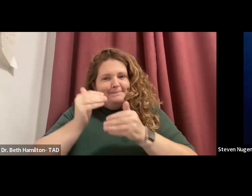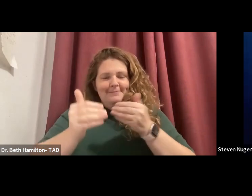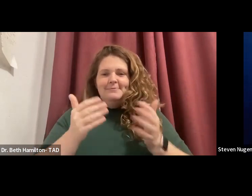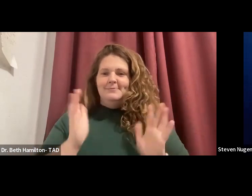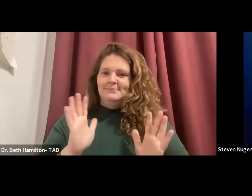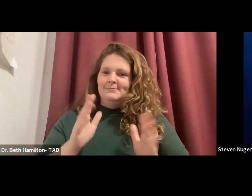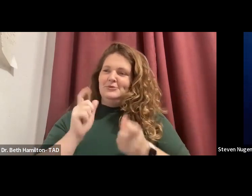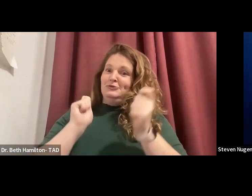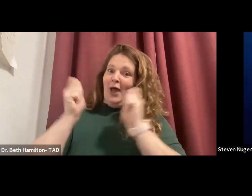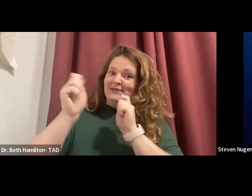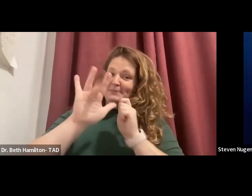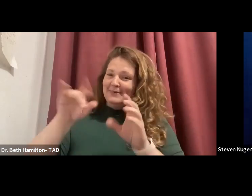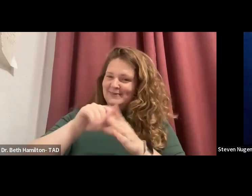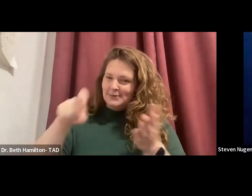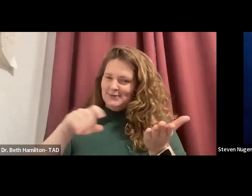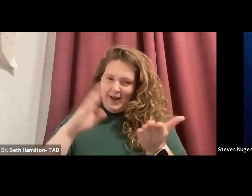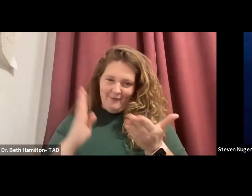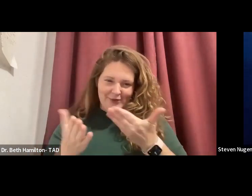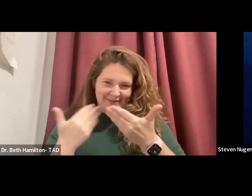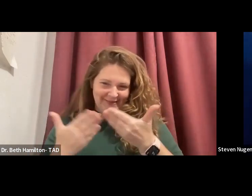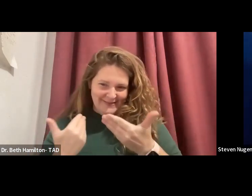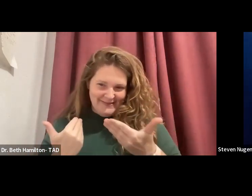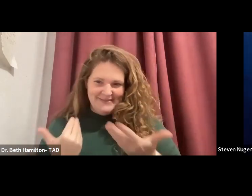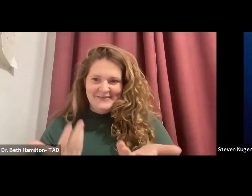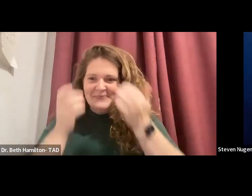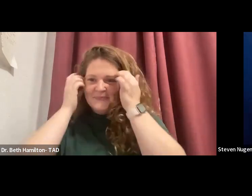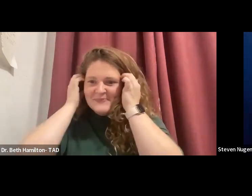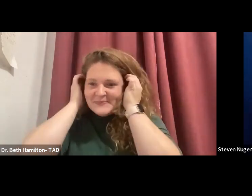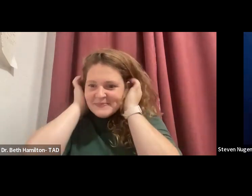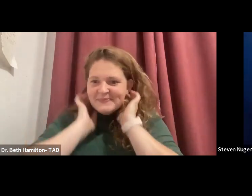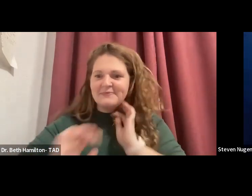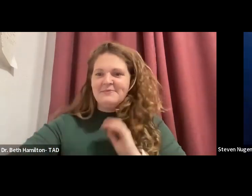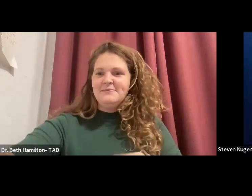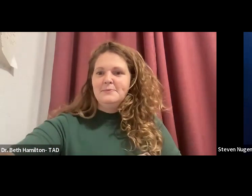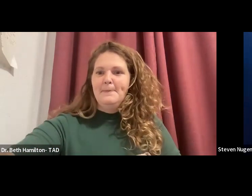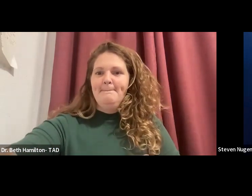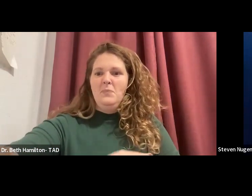foundation with their language with reading and writing. We felt that by third grade they should have